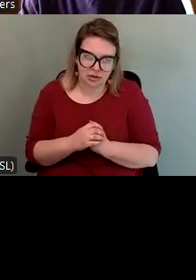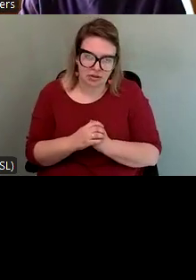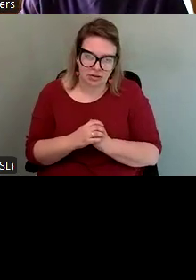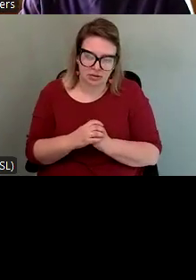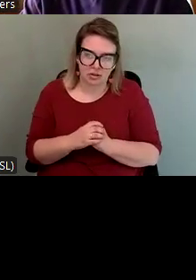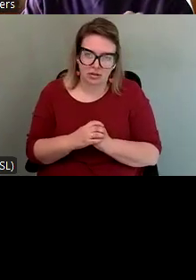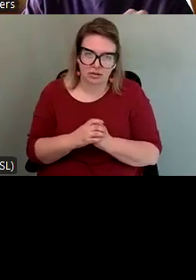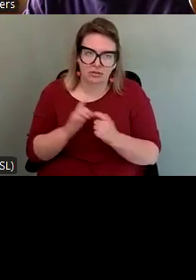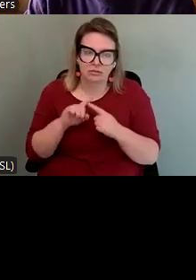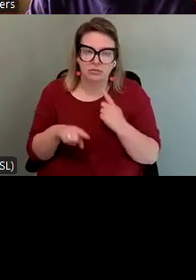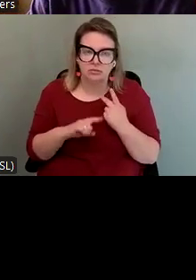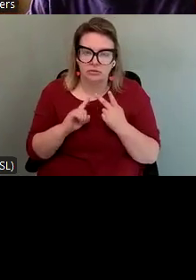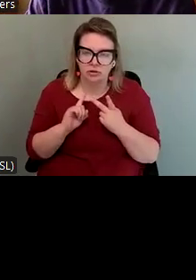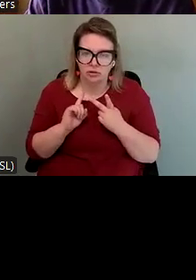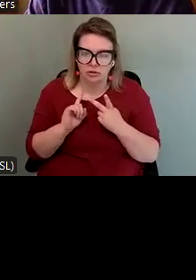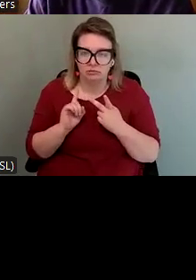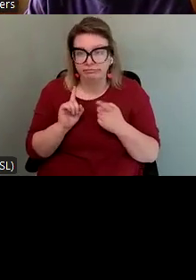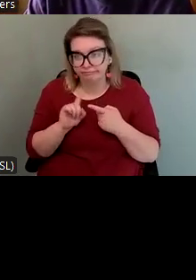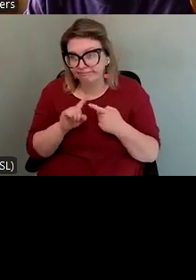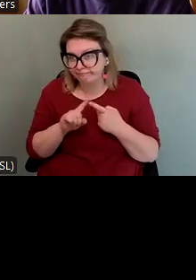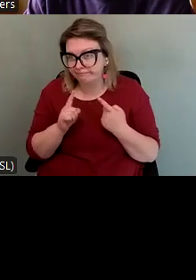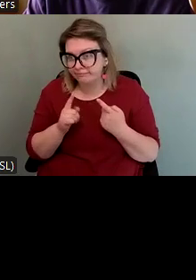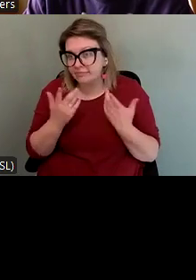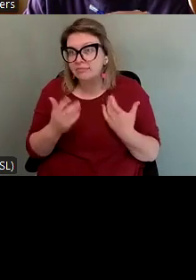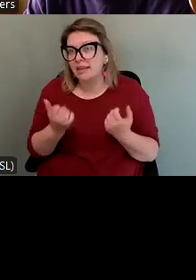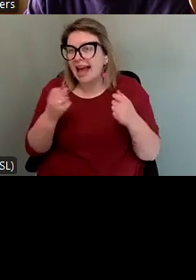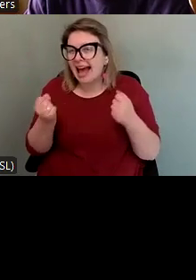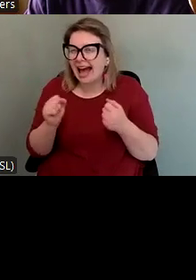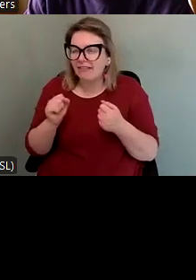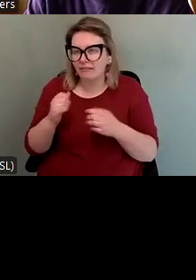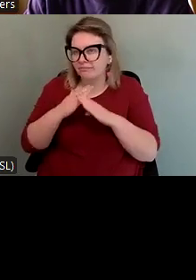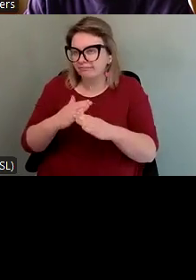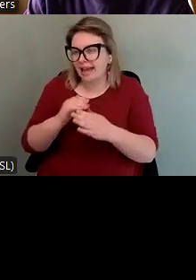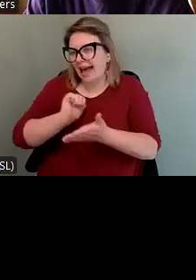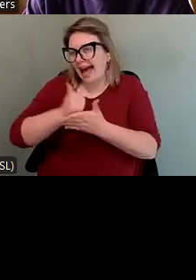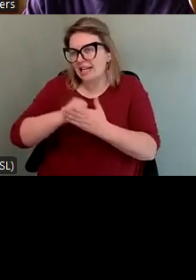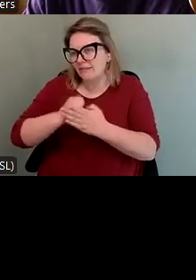Additionally, people use a lot of ad blockers or tracking blocking on their browser as well.